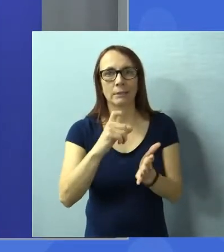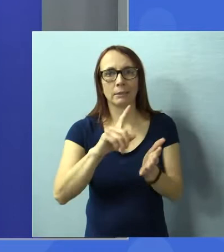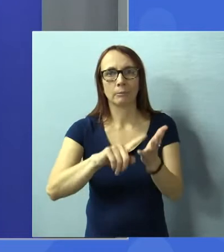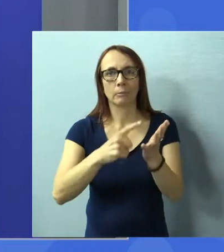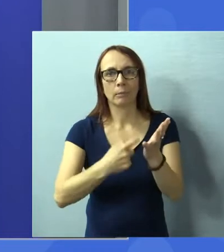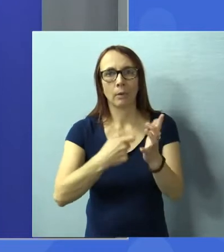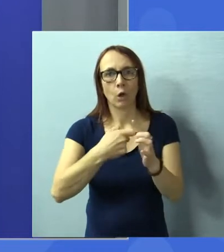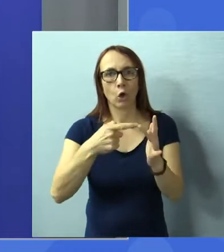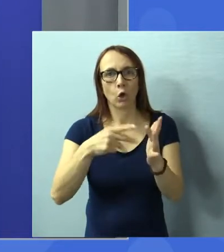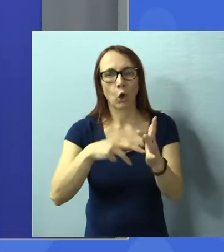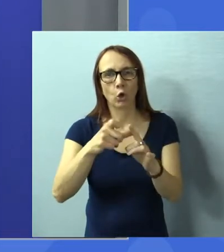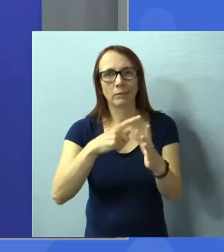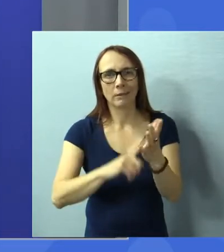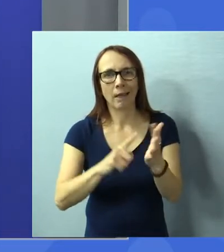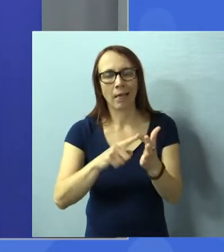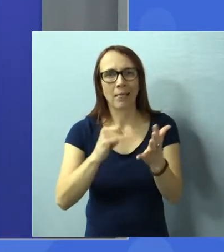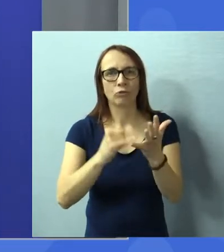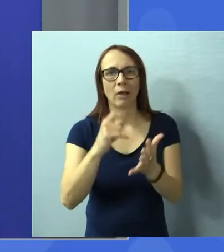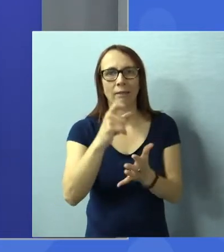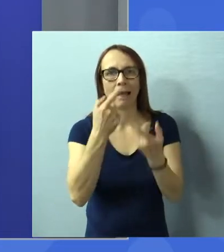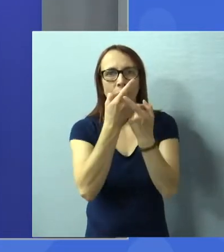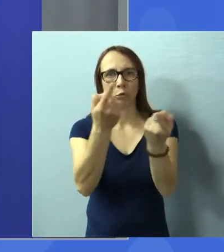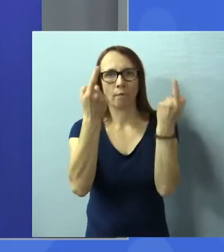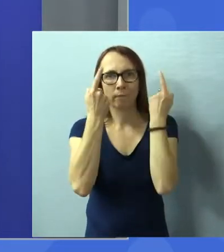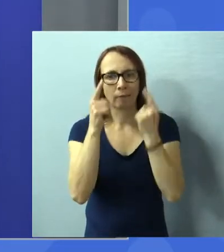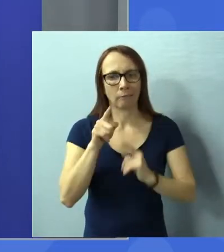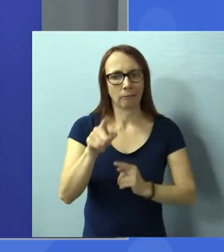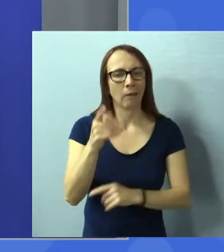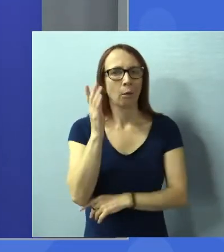constitutional options and position of the parties following the election we